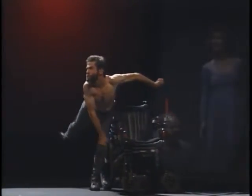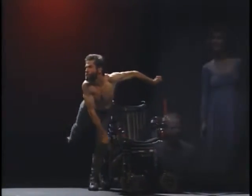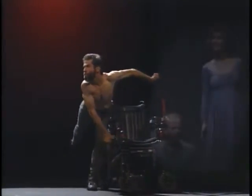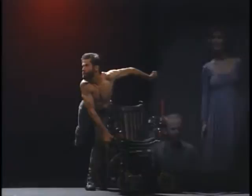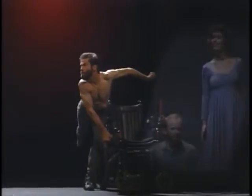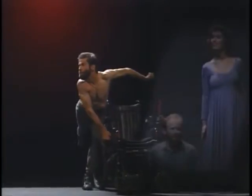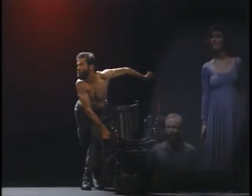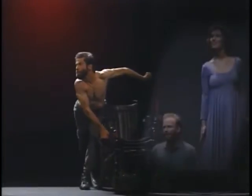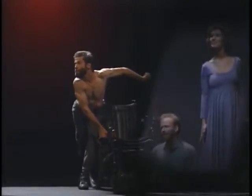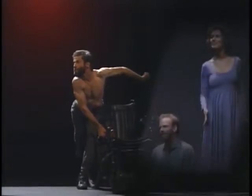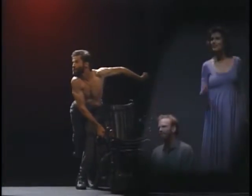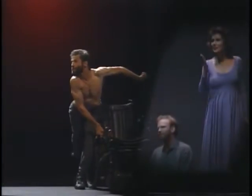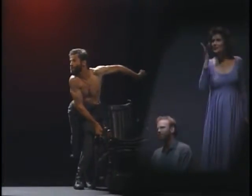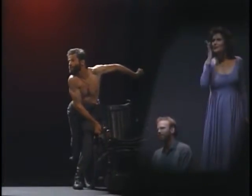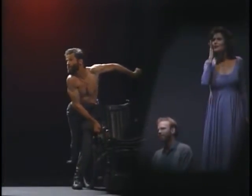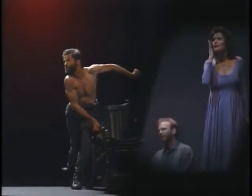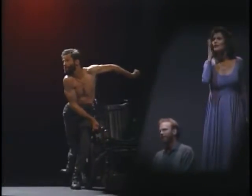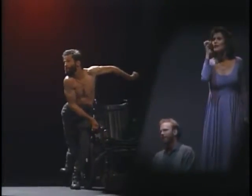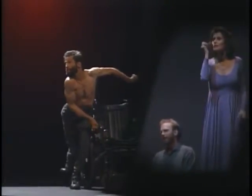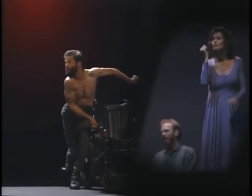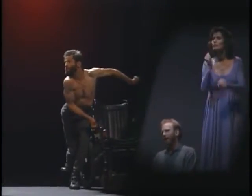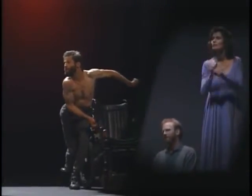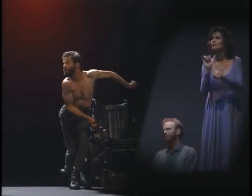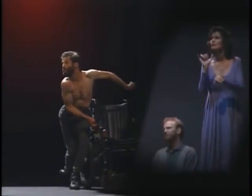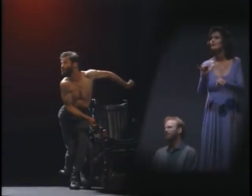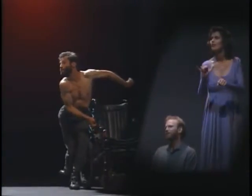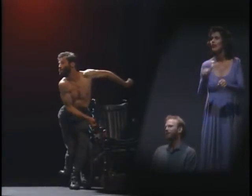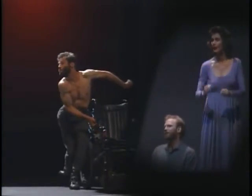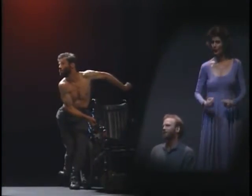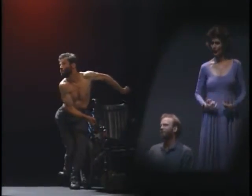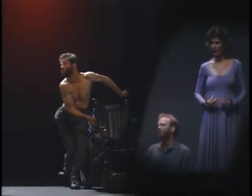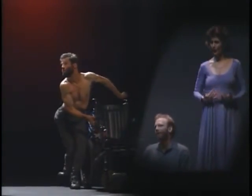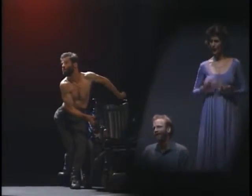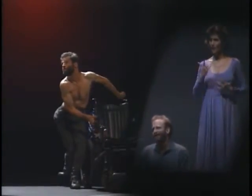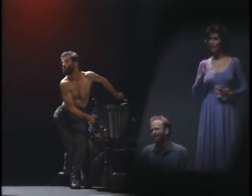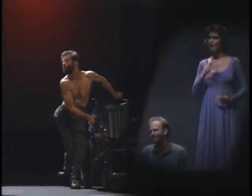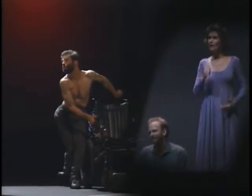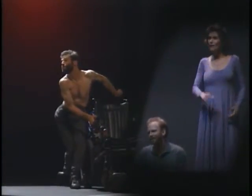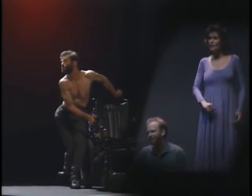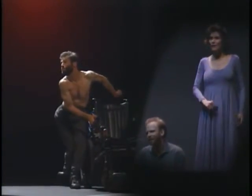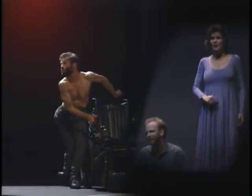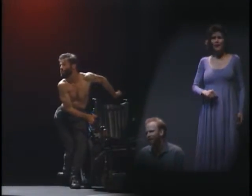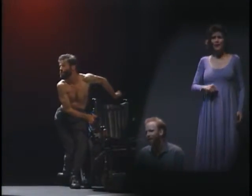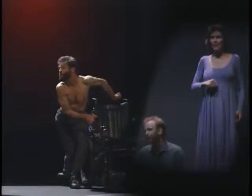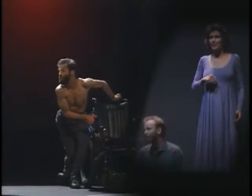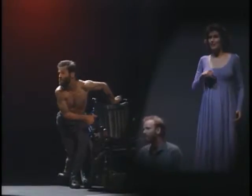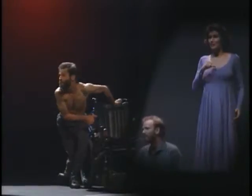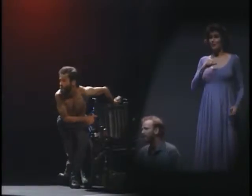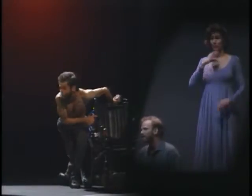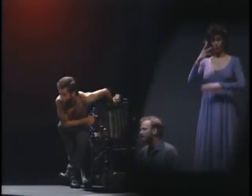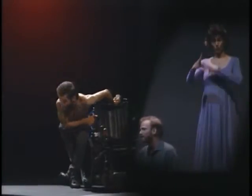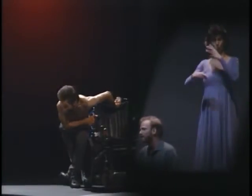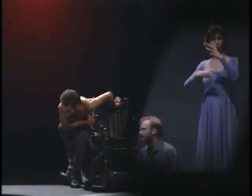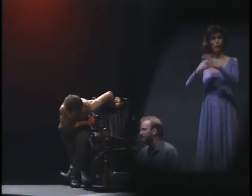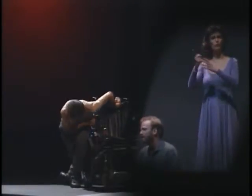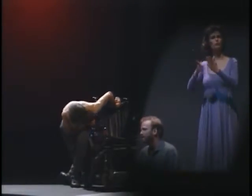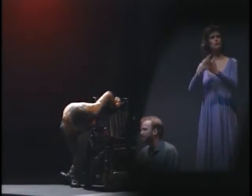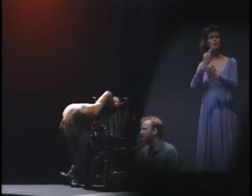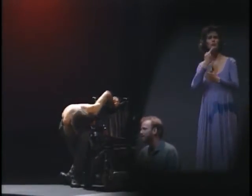knowing this has given me a great sense of pride the world says you are a